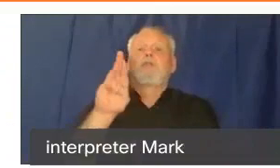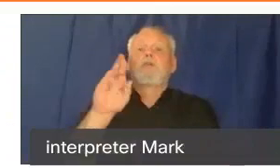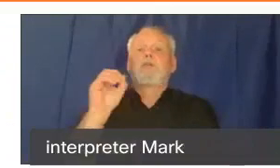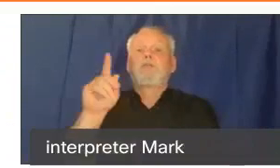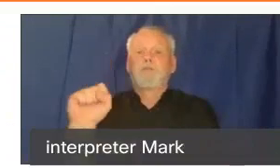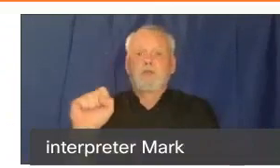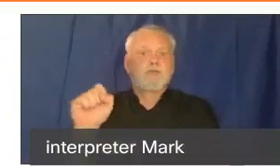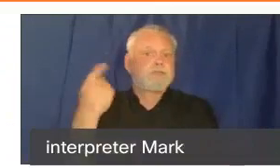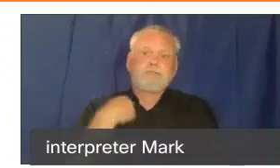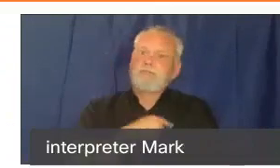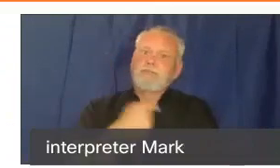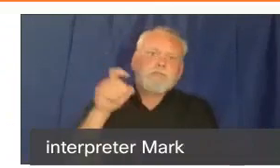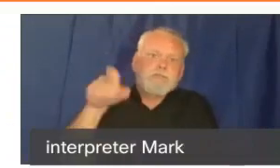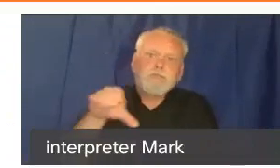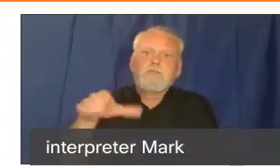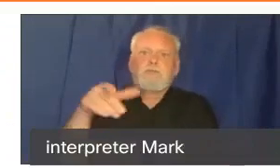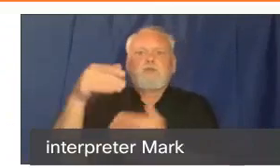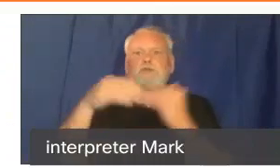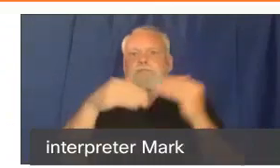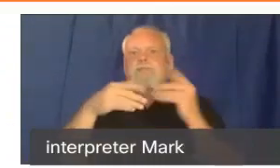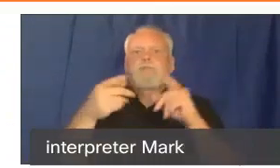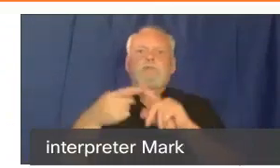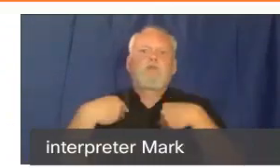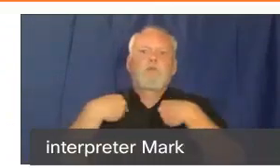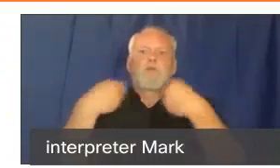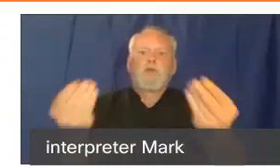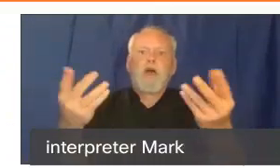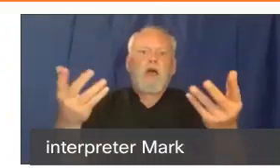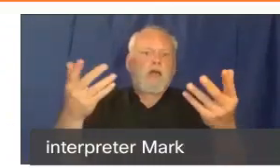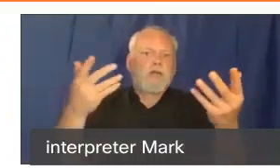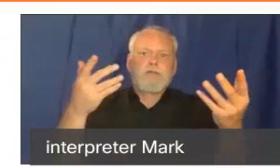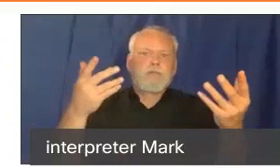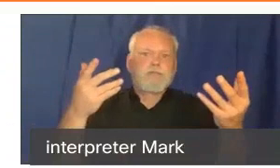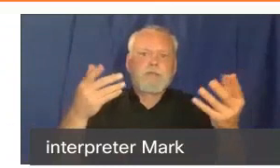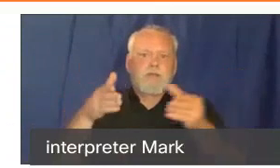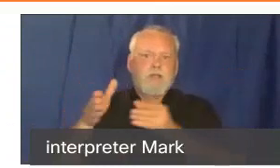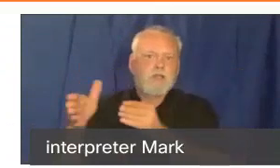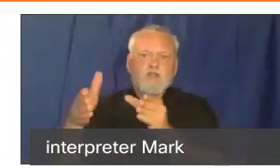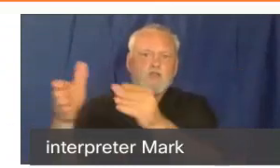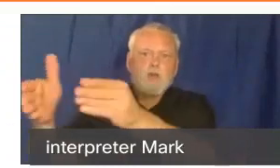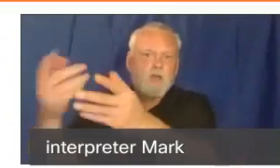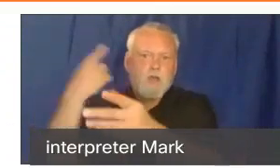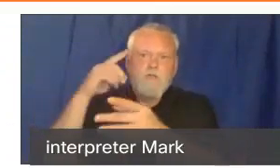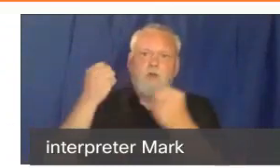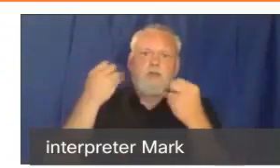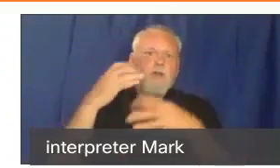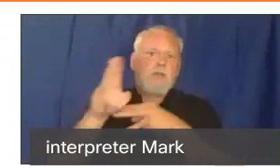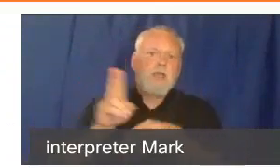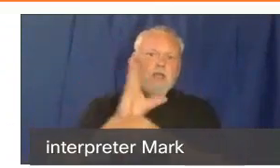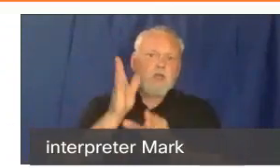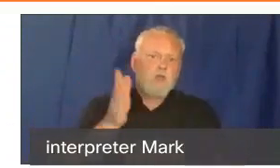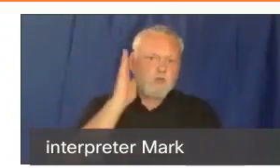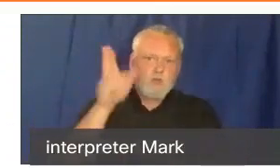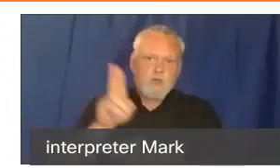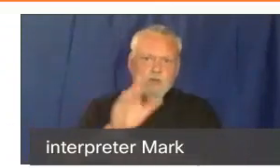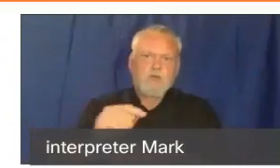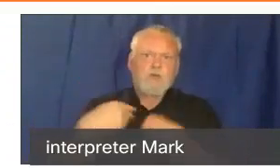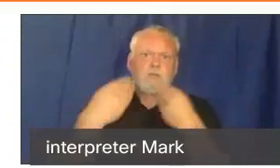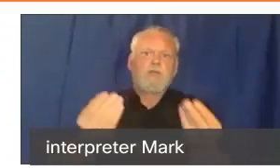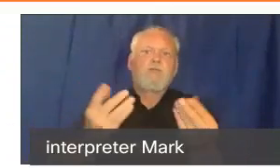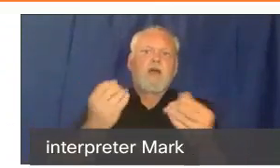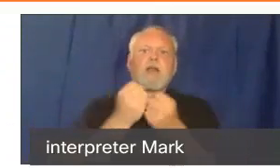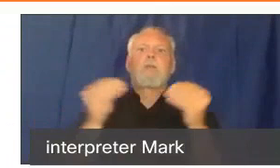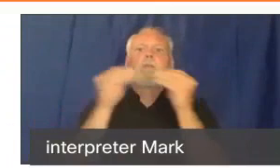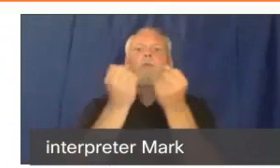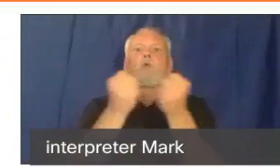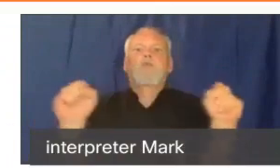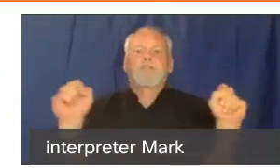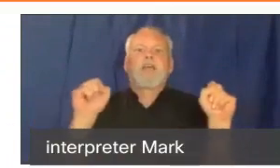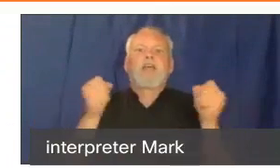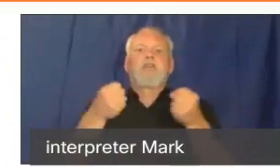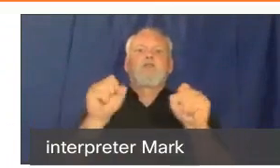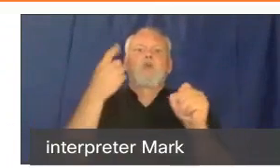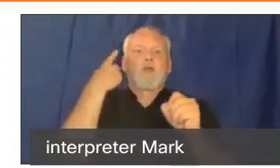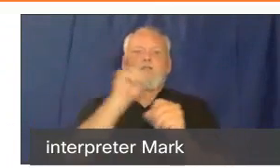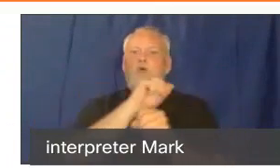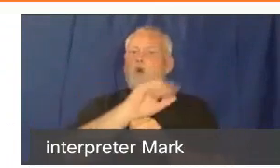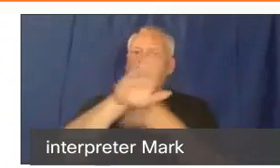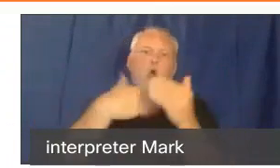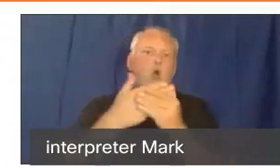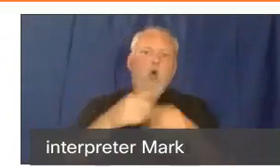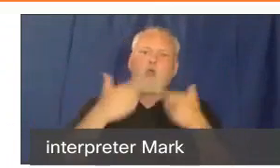we do have to do this construction in order to provide this trail for that many users that are going to use and to provide just a safer street for all residents and users up the road.